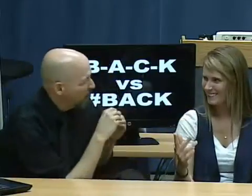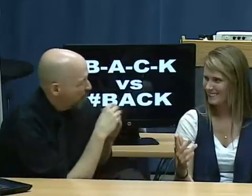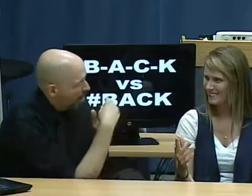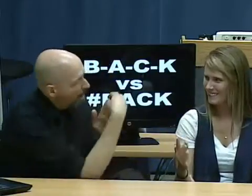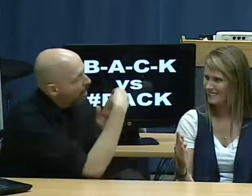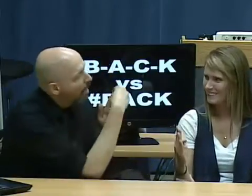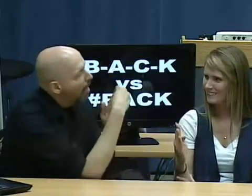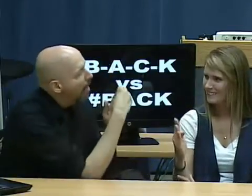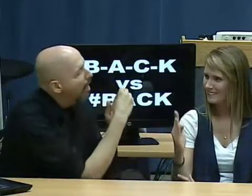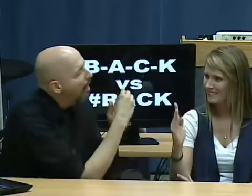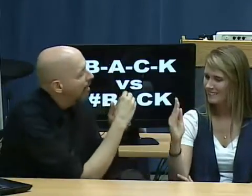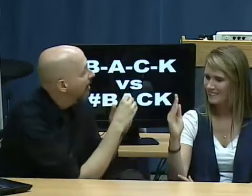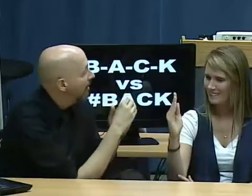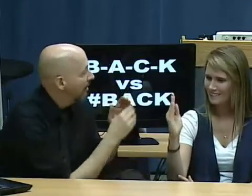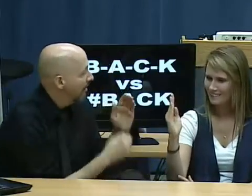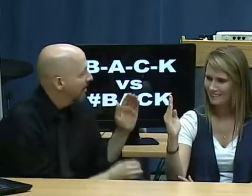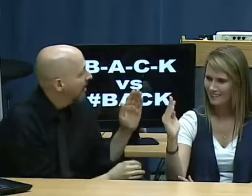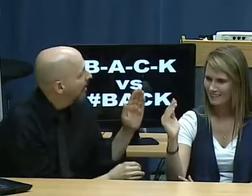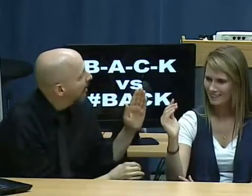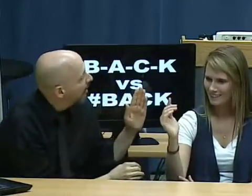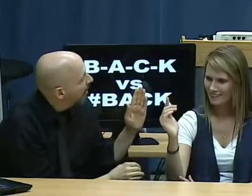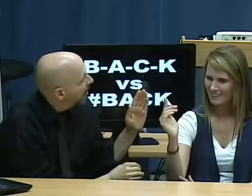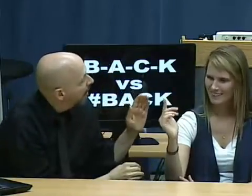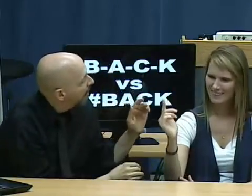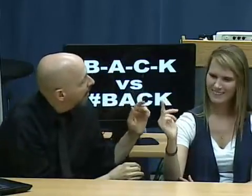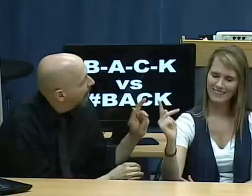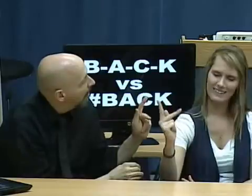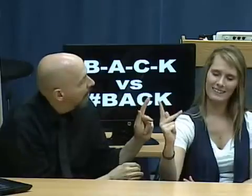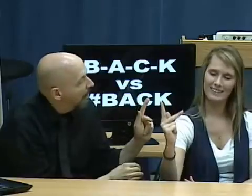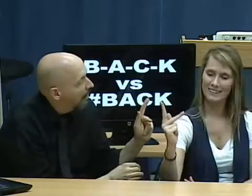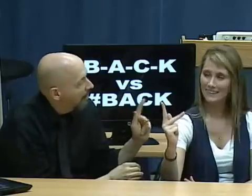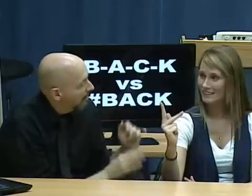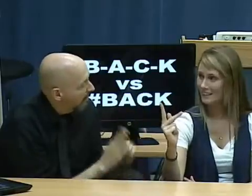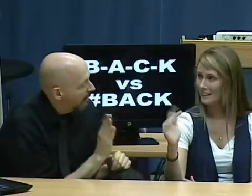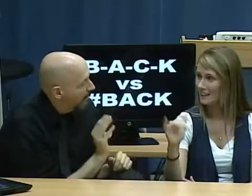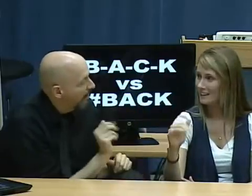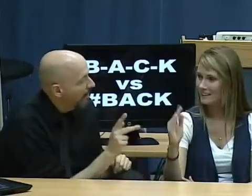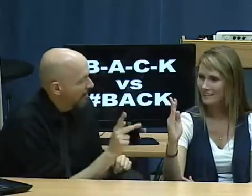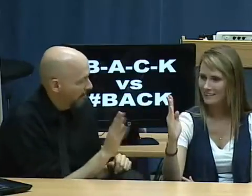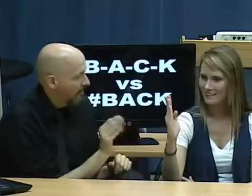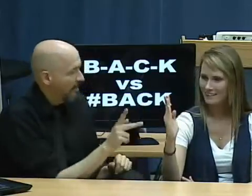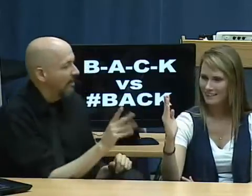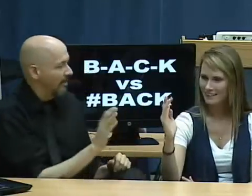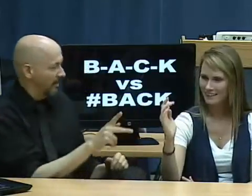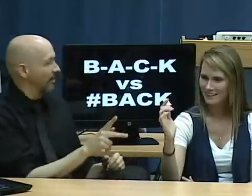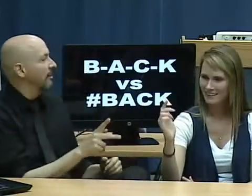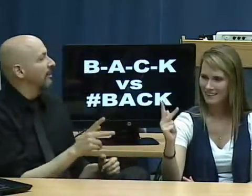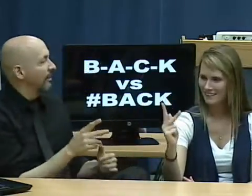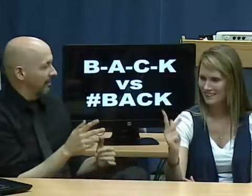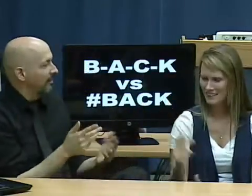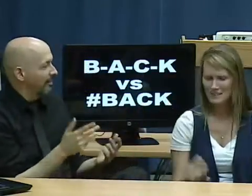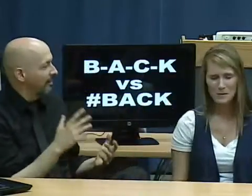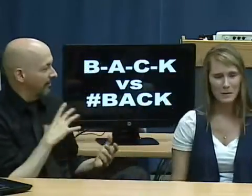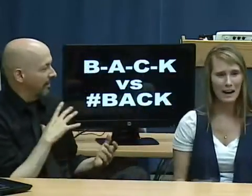Curve your fingers. #BACK #BACK. Fine.